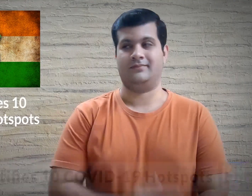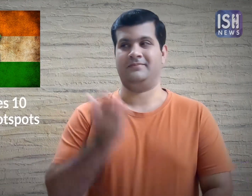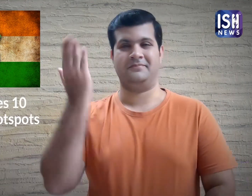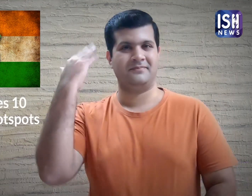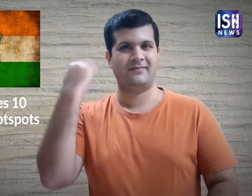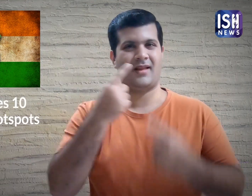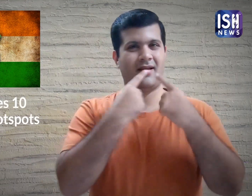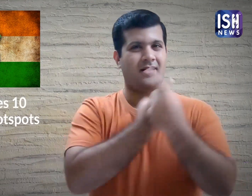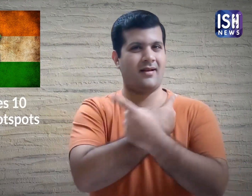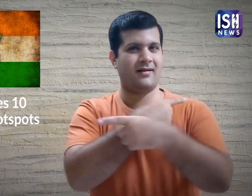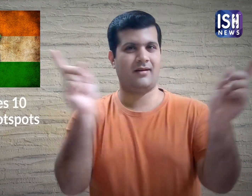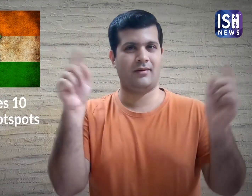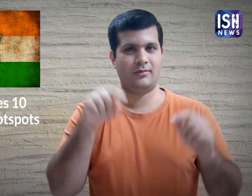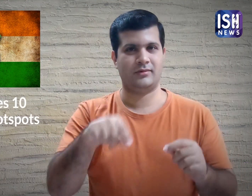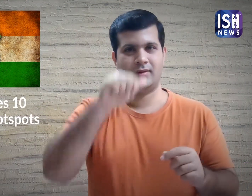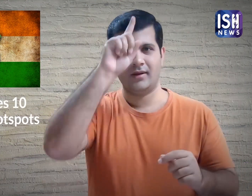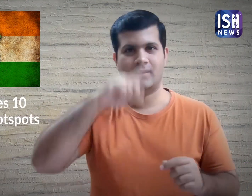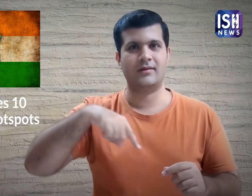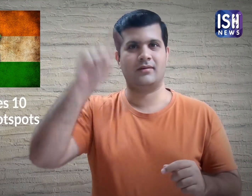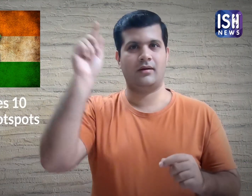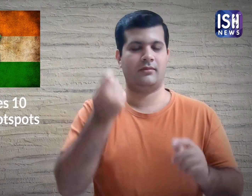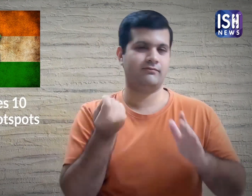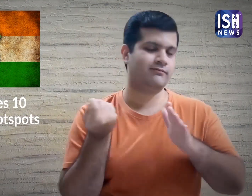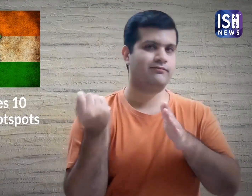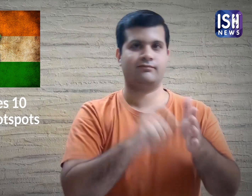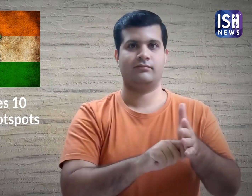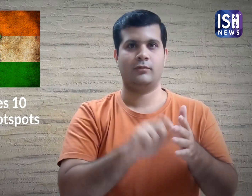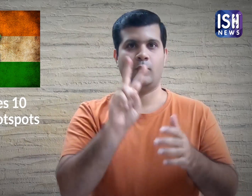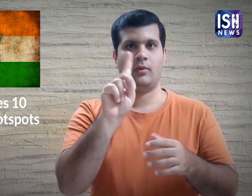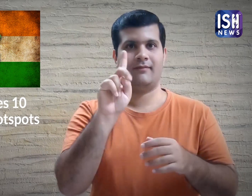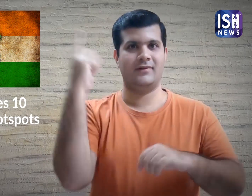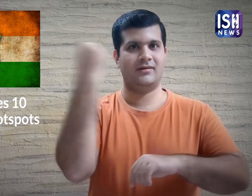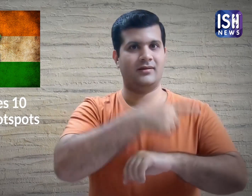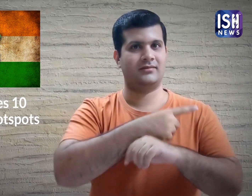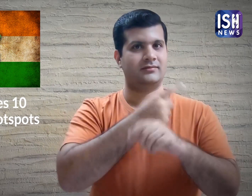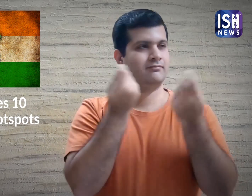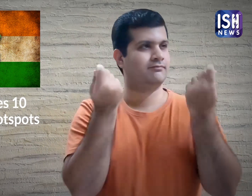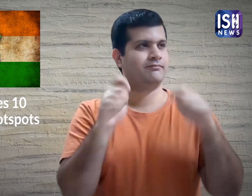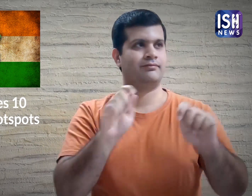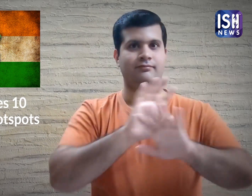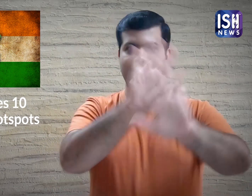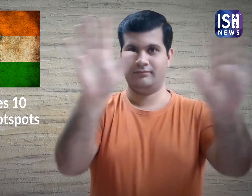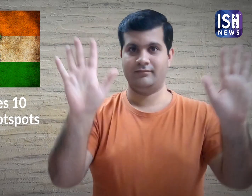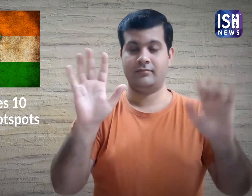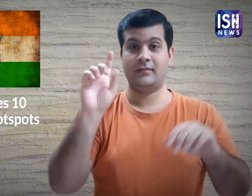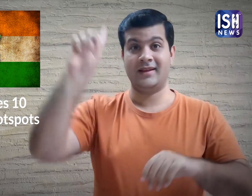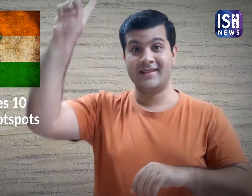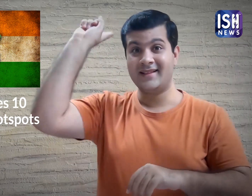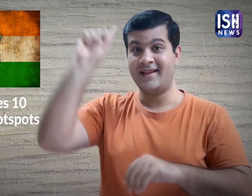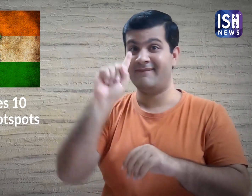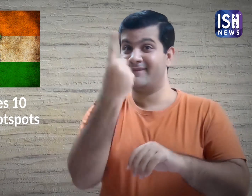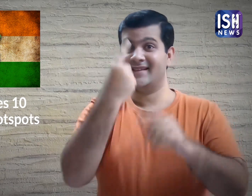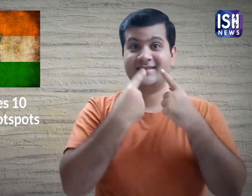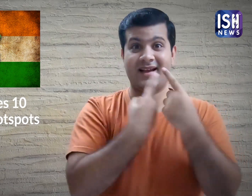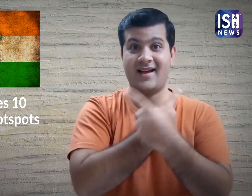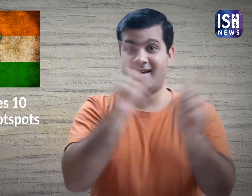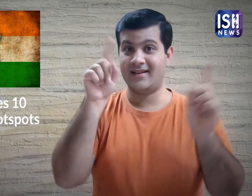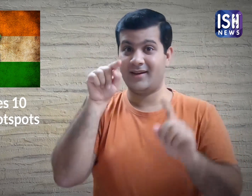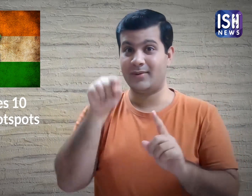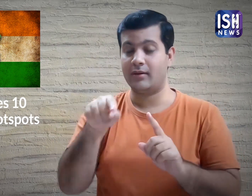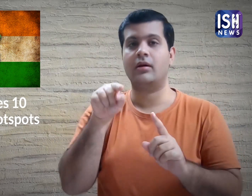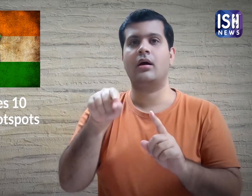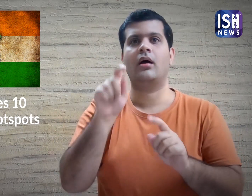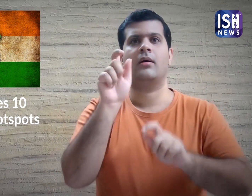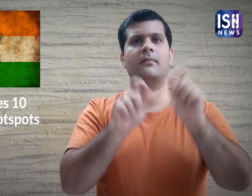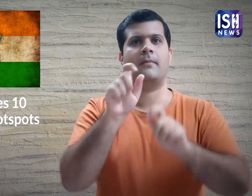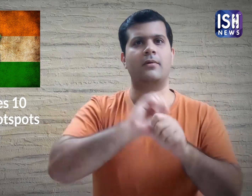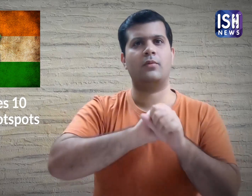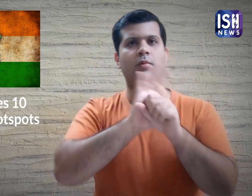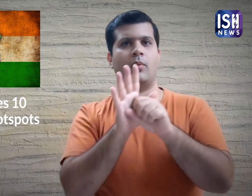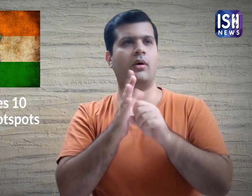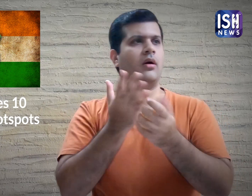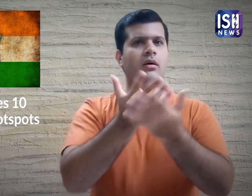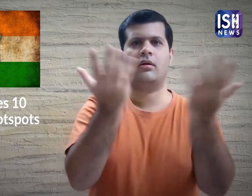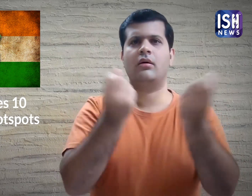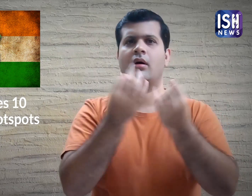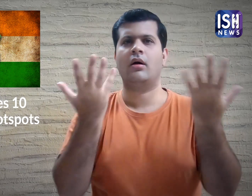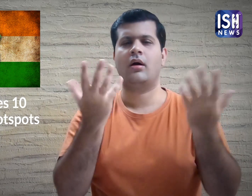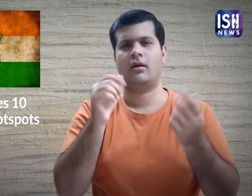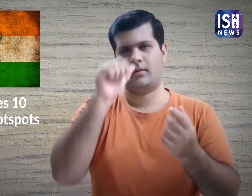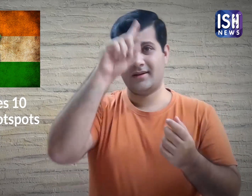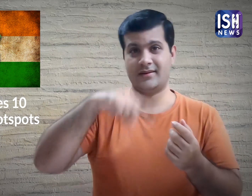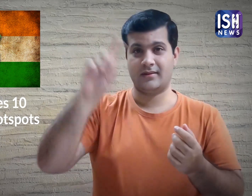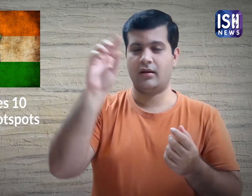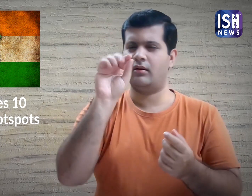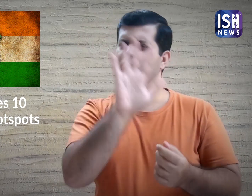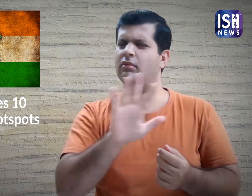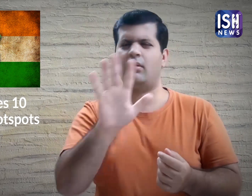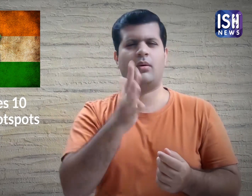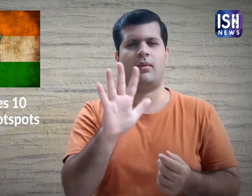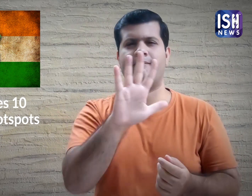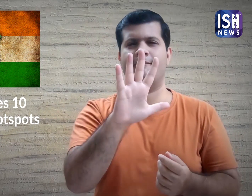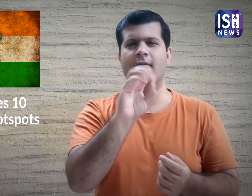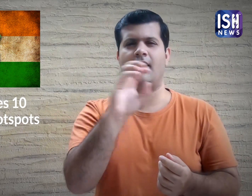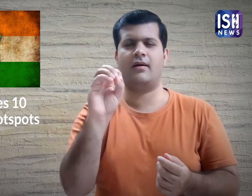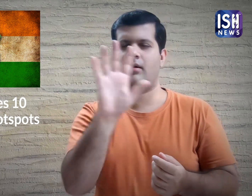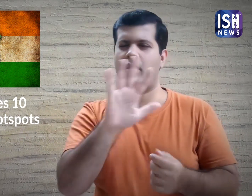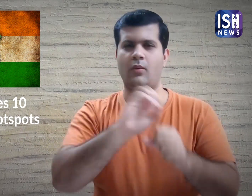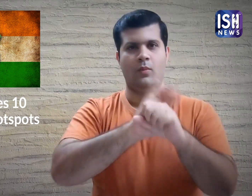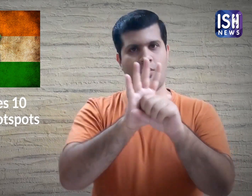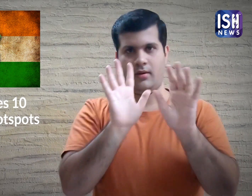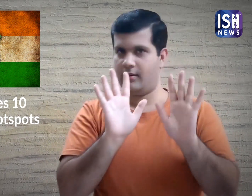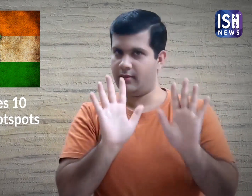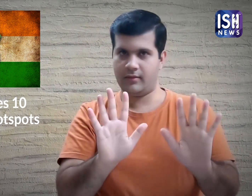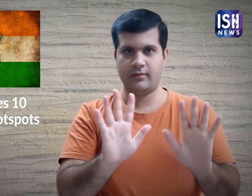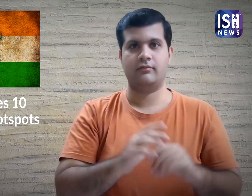When the lockdown was first announced, the toal cases of COVID-19 in India were around 500.